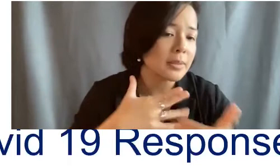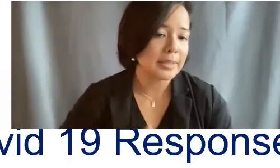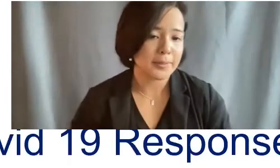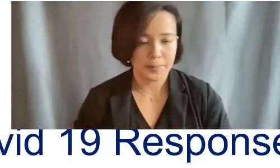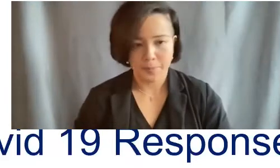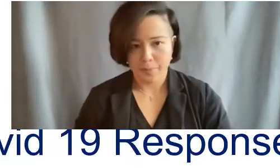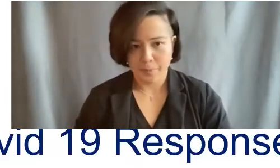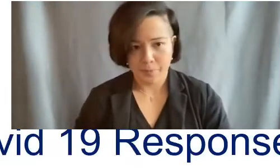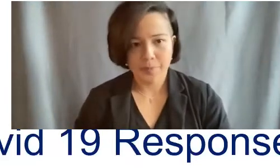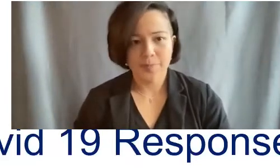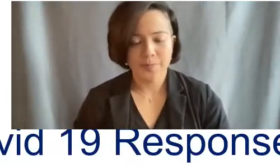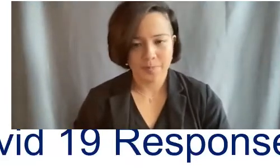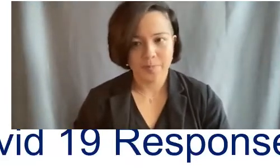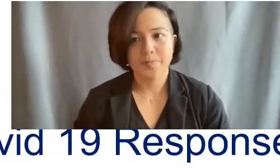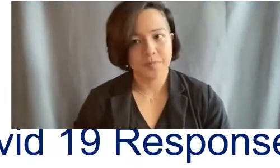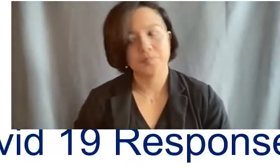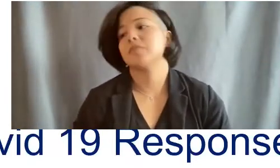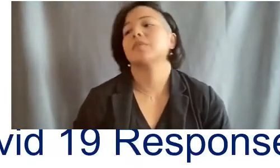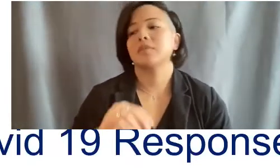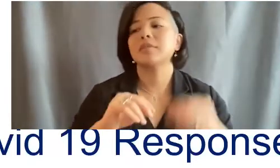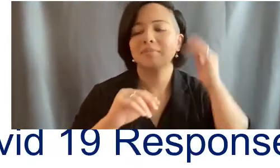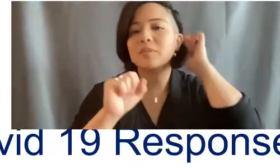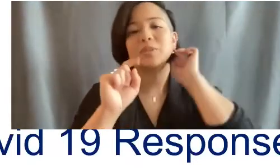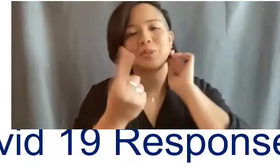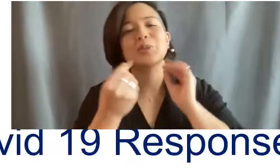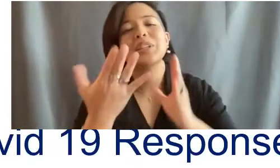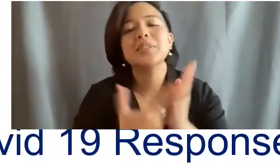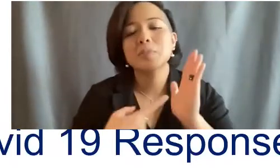So, just to give some examples of the work we've done.